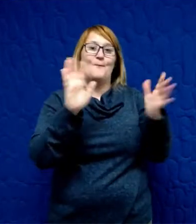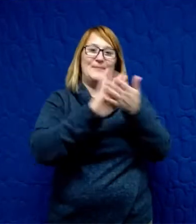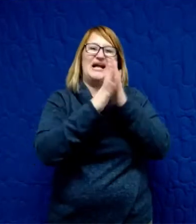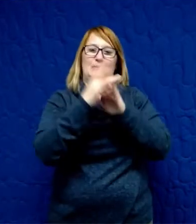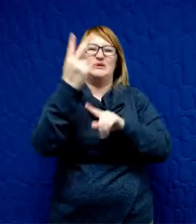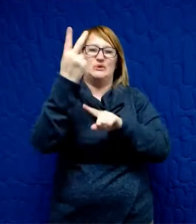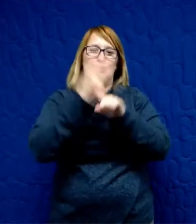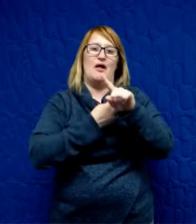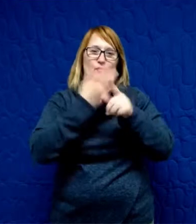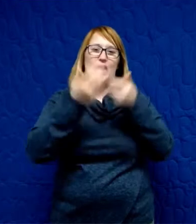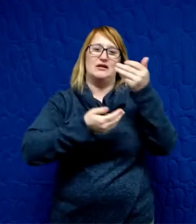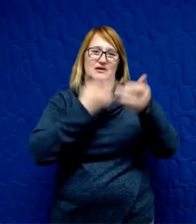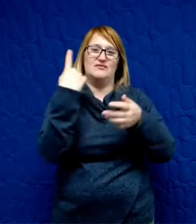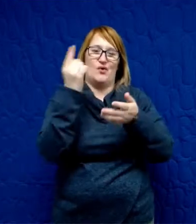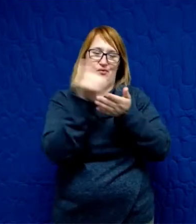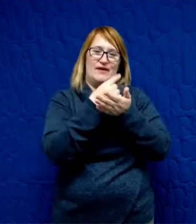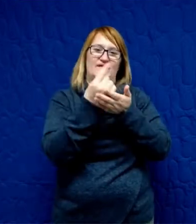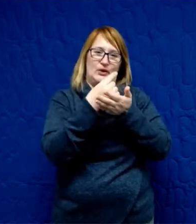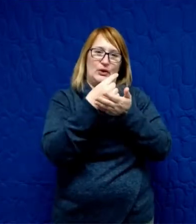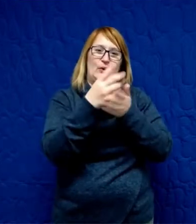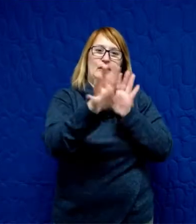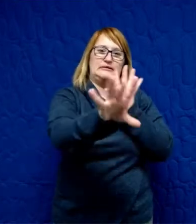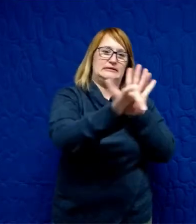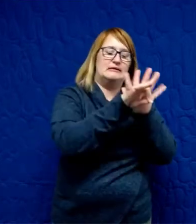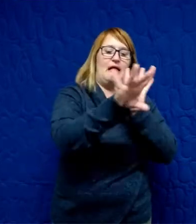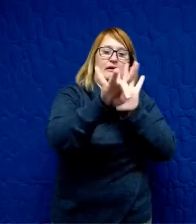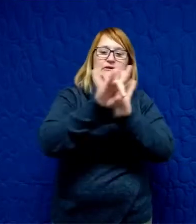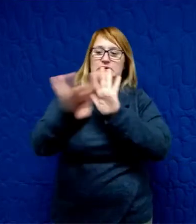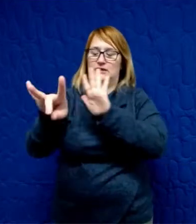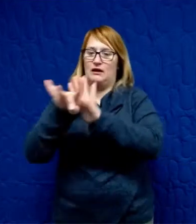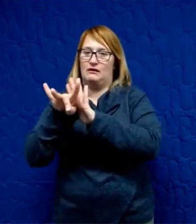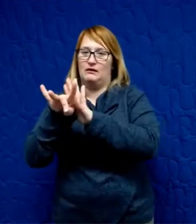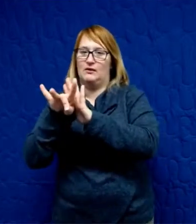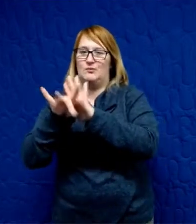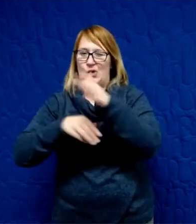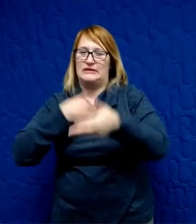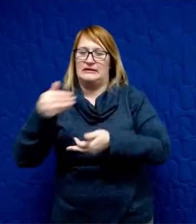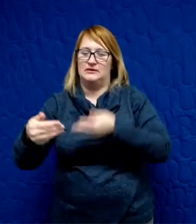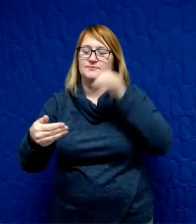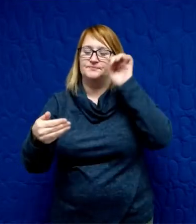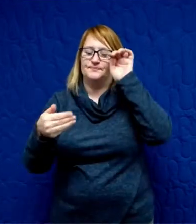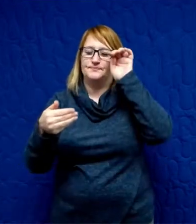month process to go through the review and selection. But you will as a